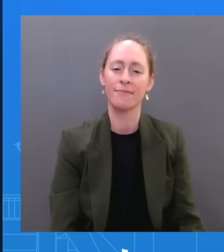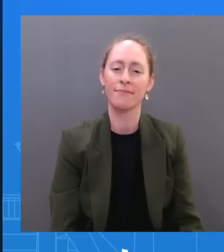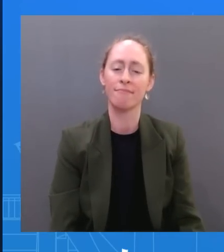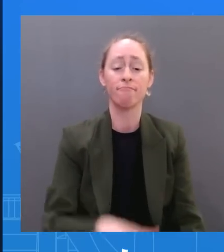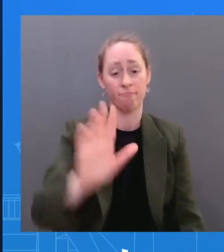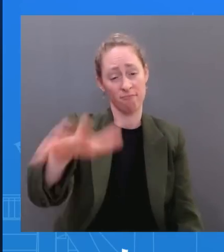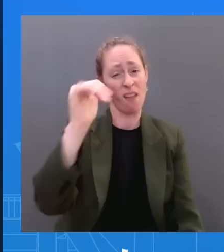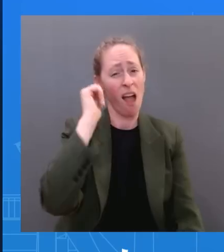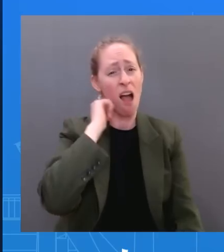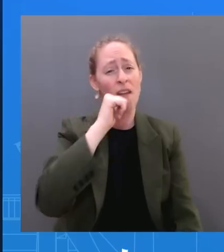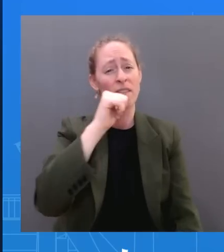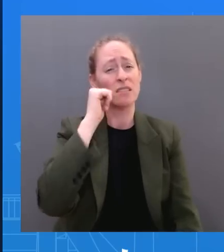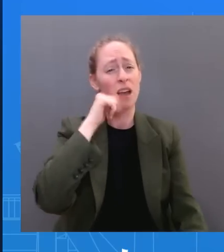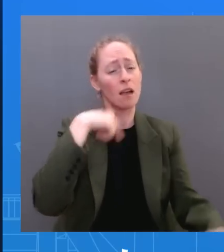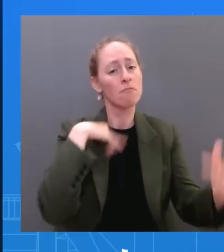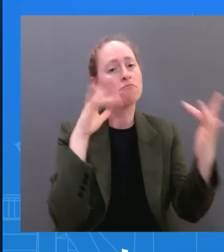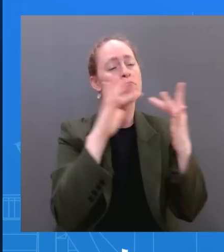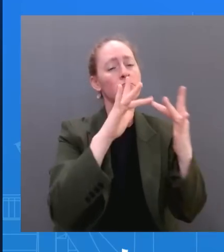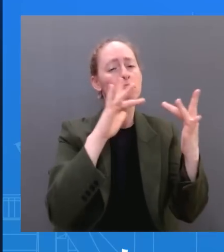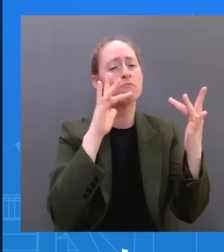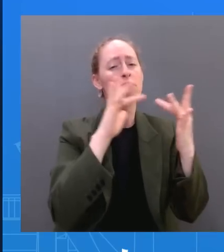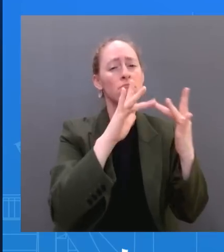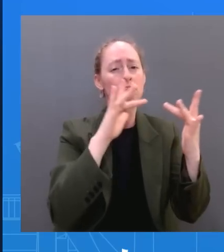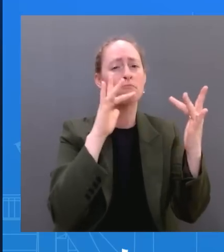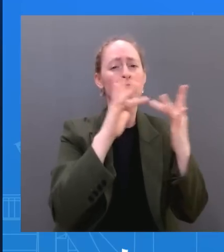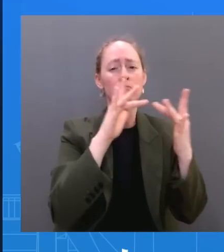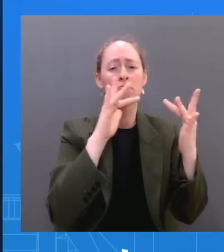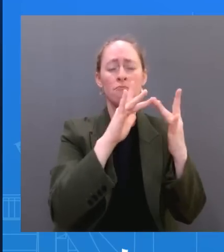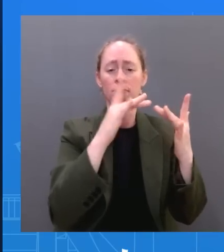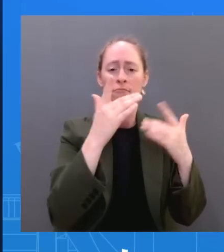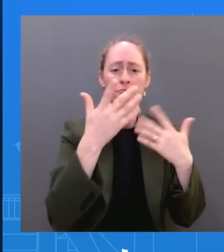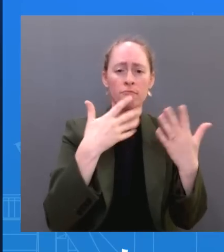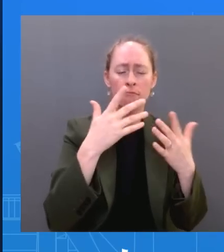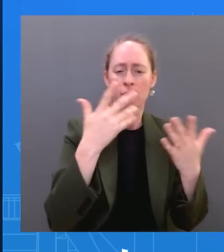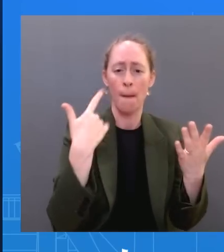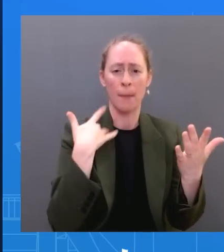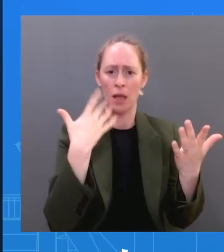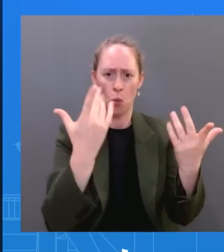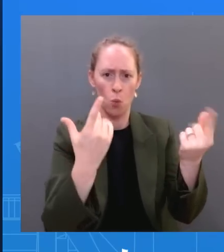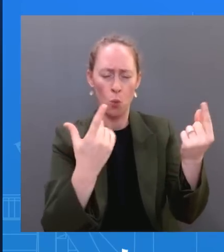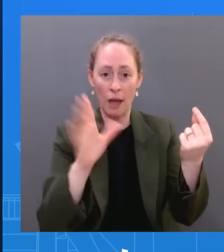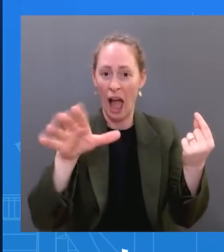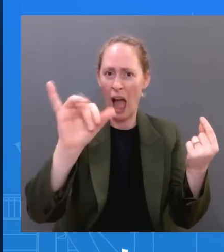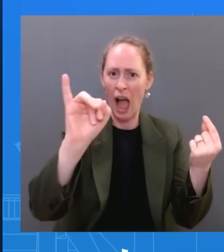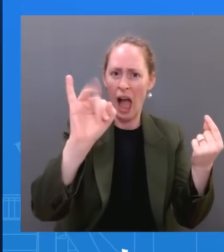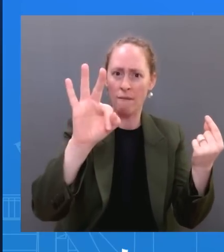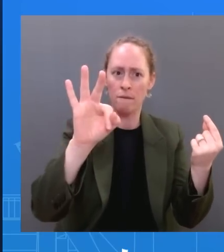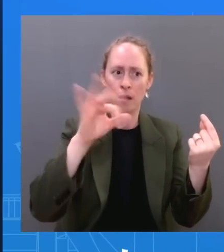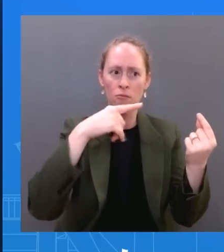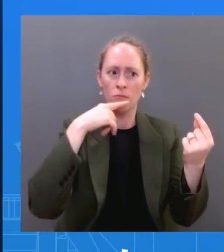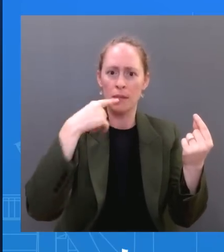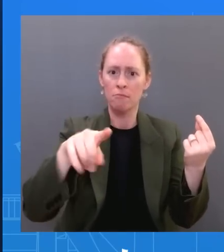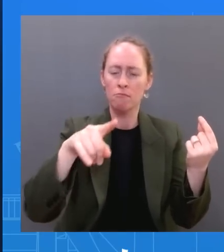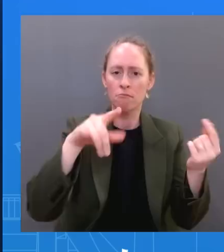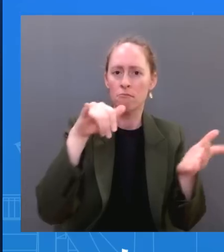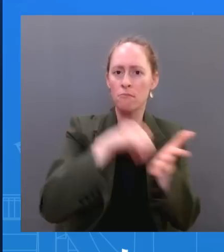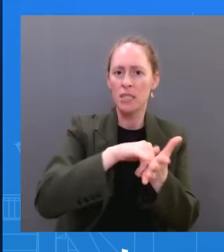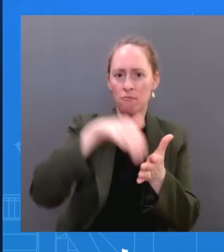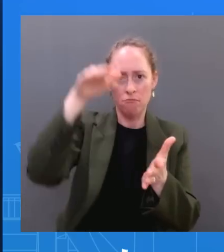with defending against Russian advances and be able to reclaim some of the territory that has been taken from them on a timetable